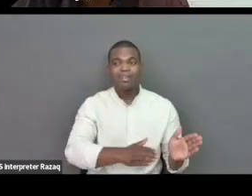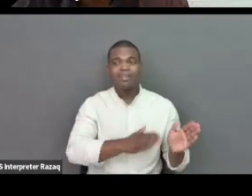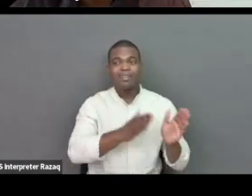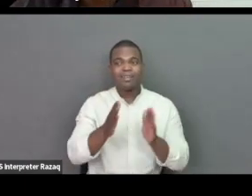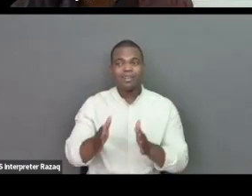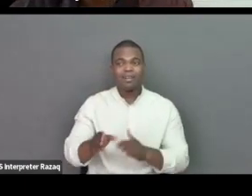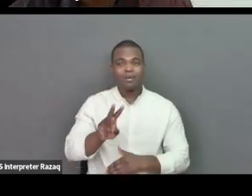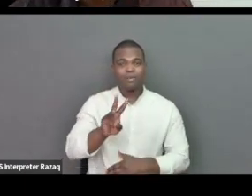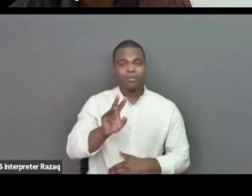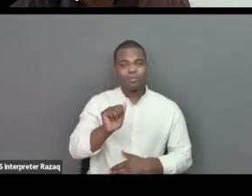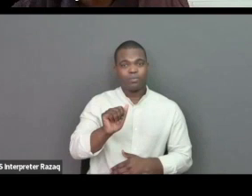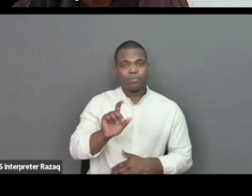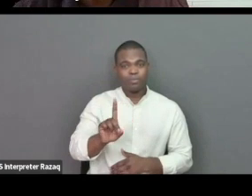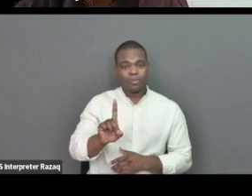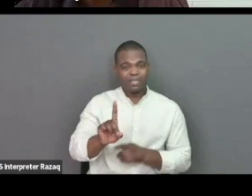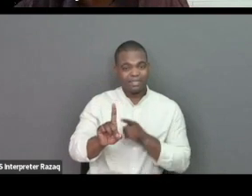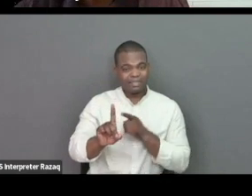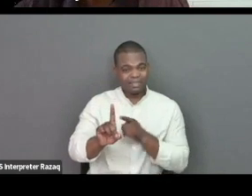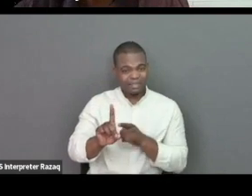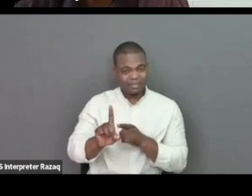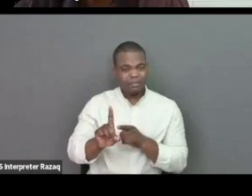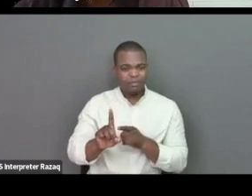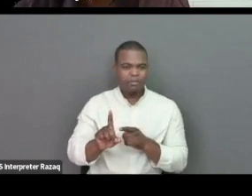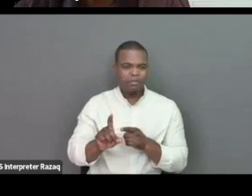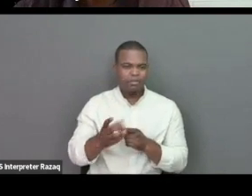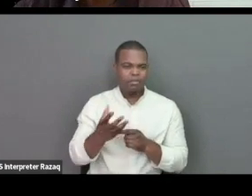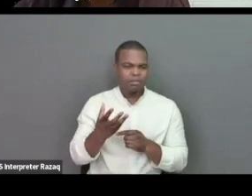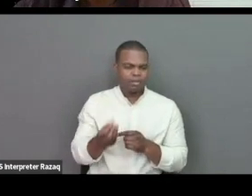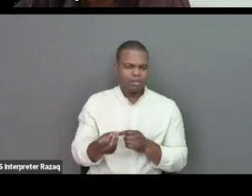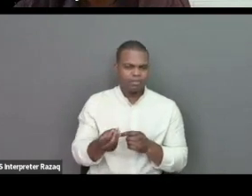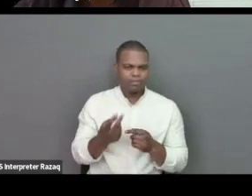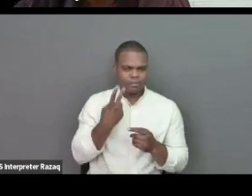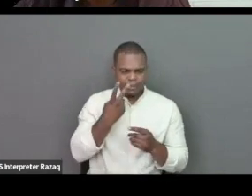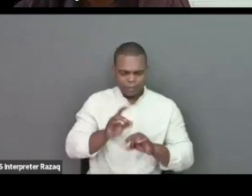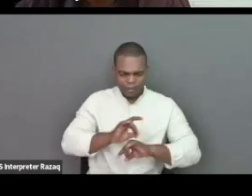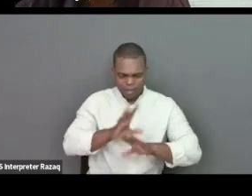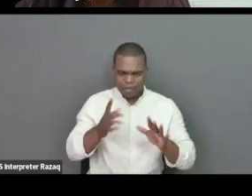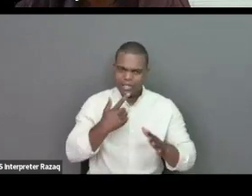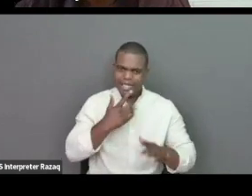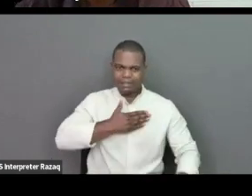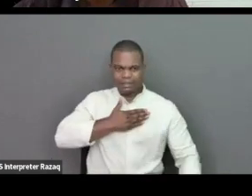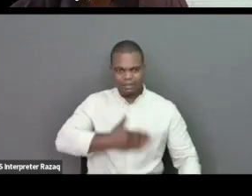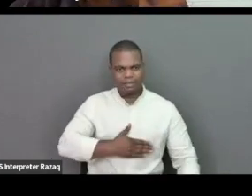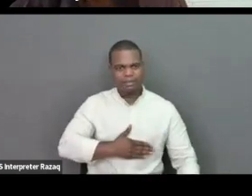that, so there is an incentive that member states raise awareness